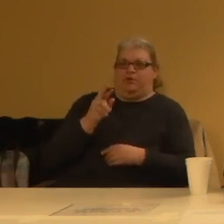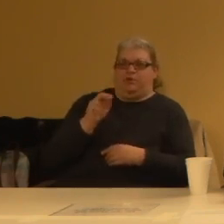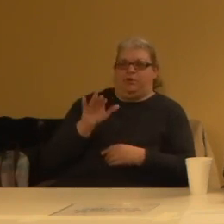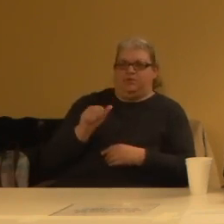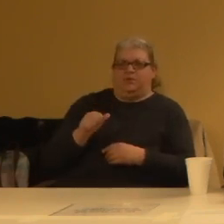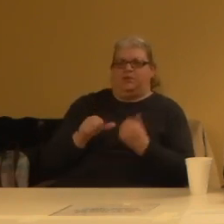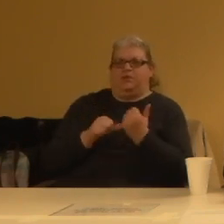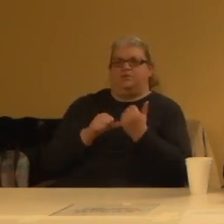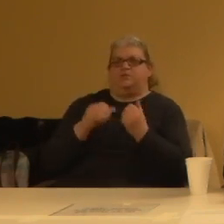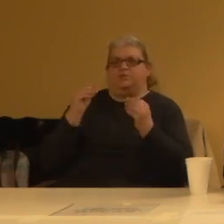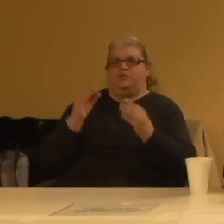assistant Professor, Indiana University of Bloomington.